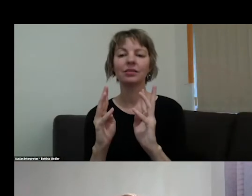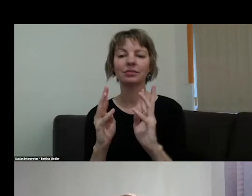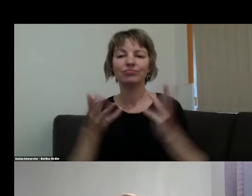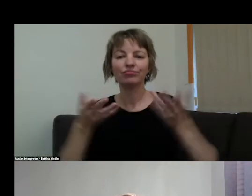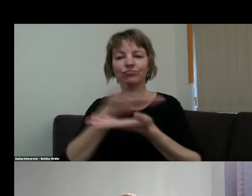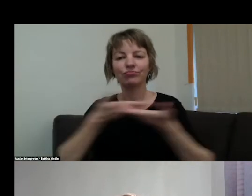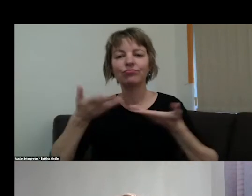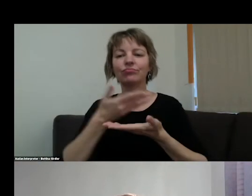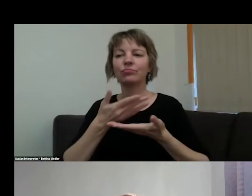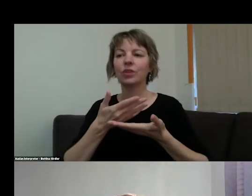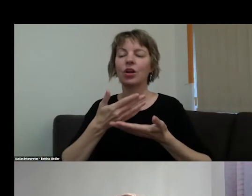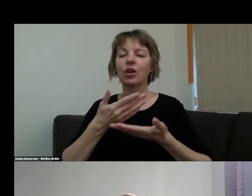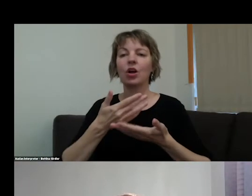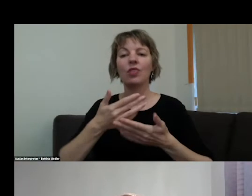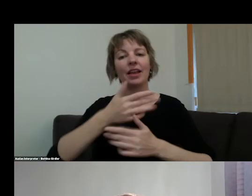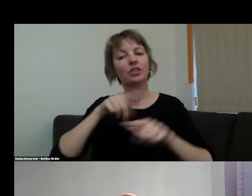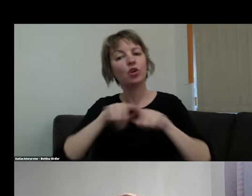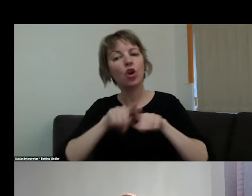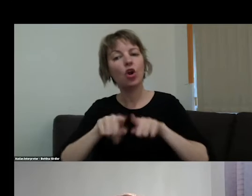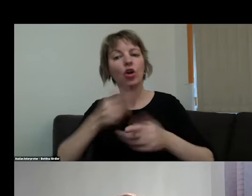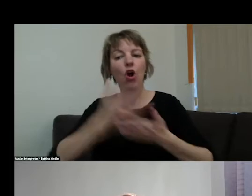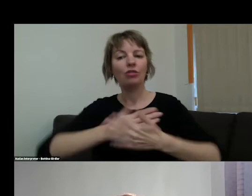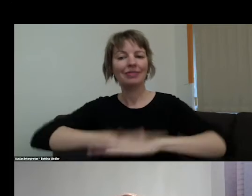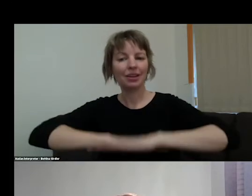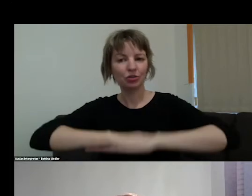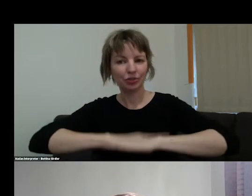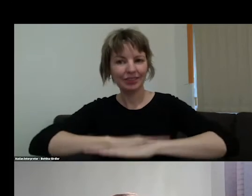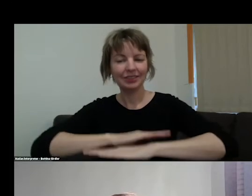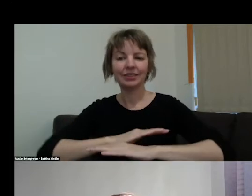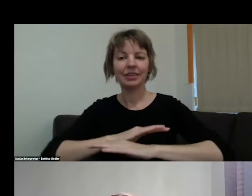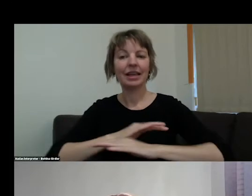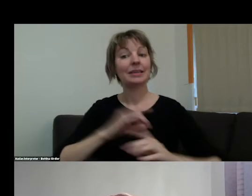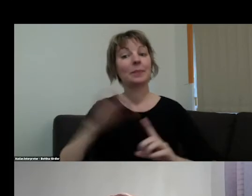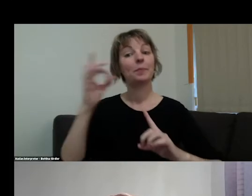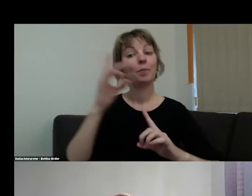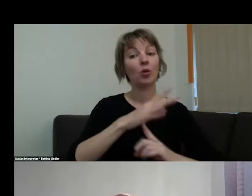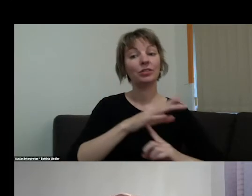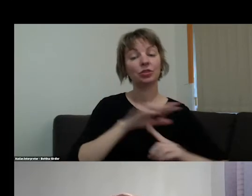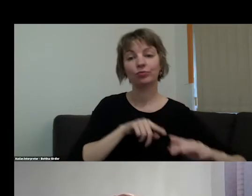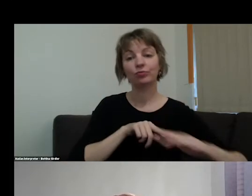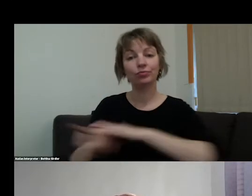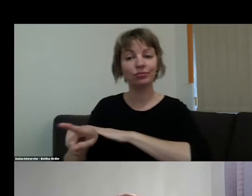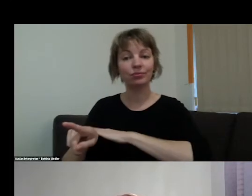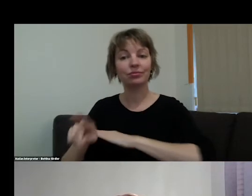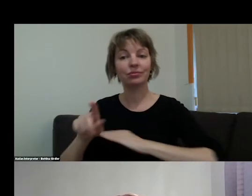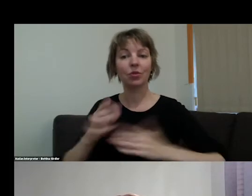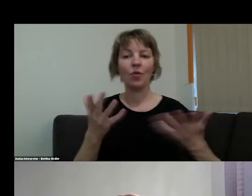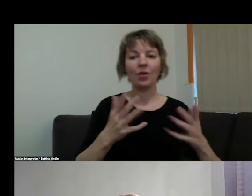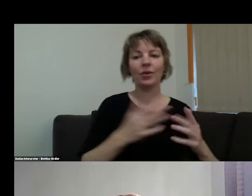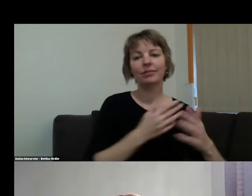It's important that we get out of our day-to-day environment and we work in regional and remote areas for these residentials and think